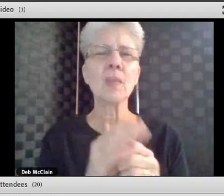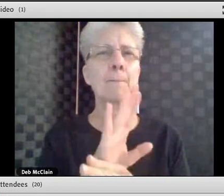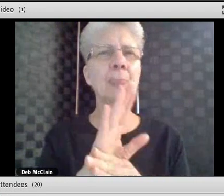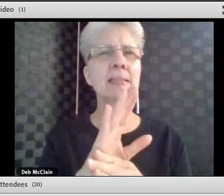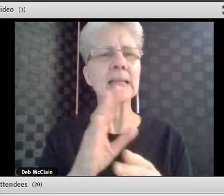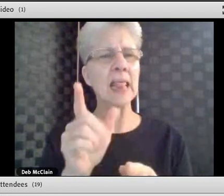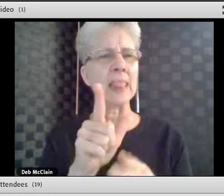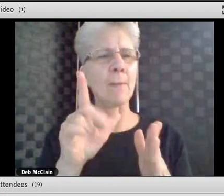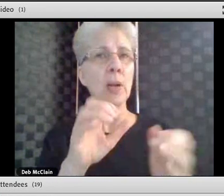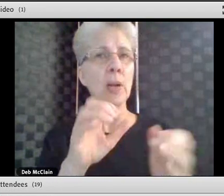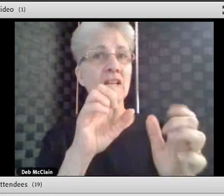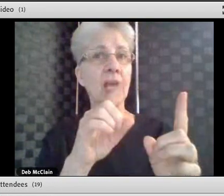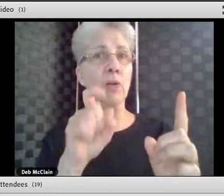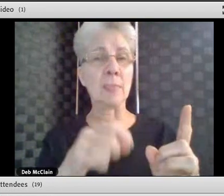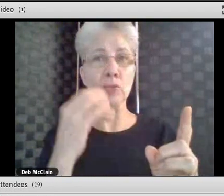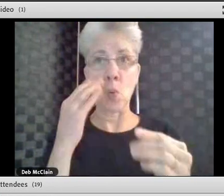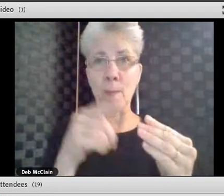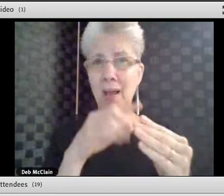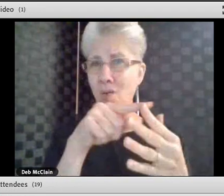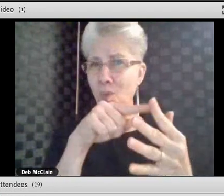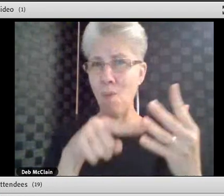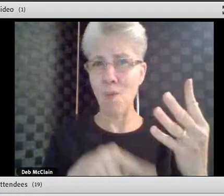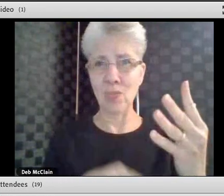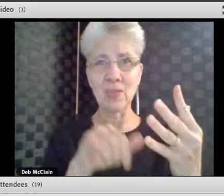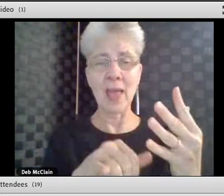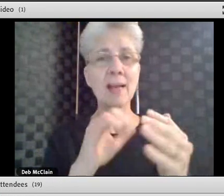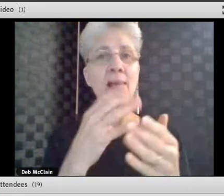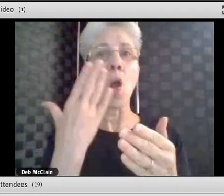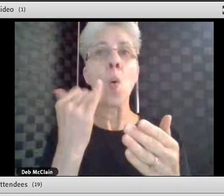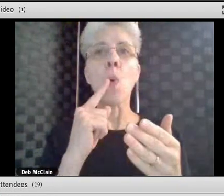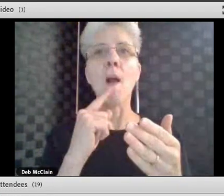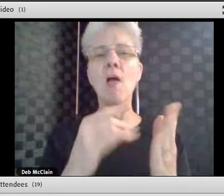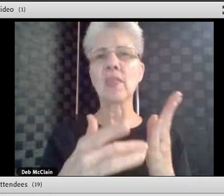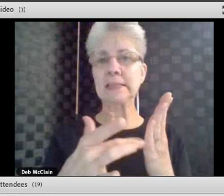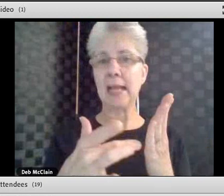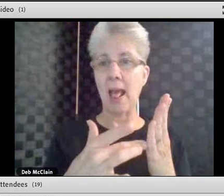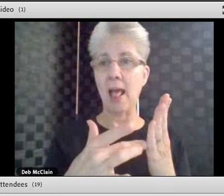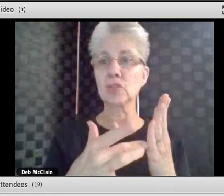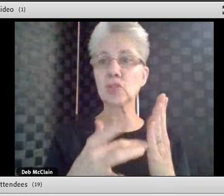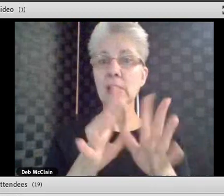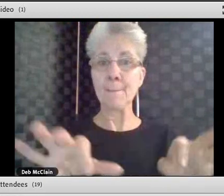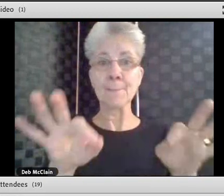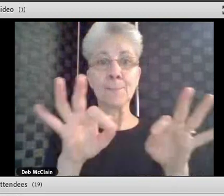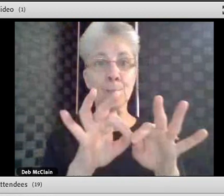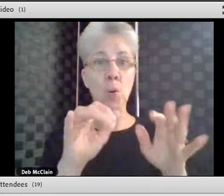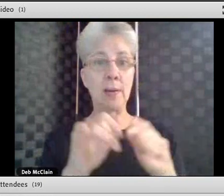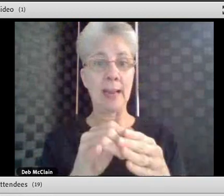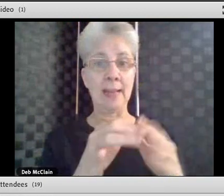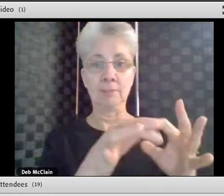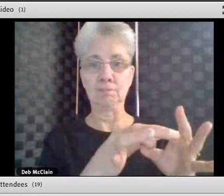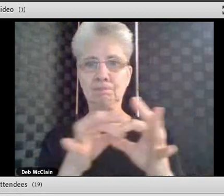need to know about this stuff, and why are these technologies important in the context of libraries,